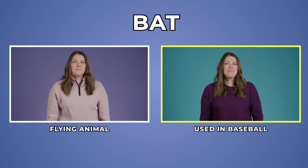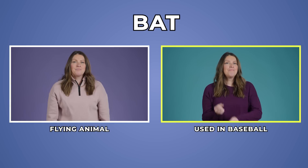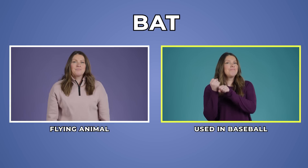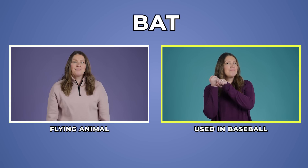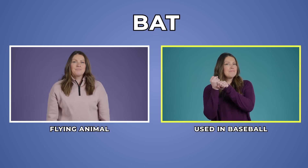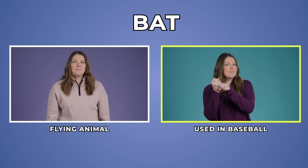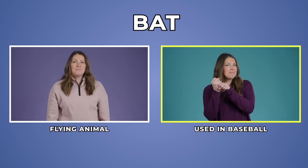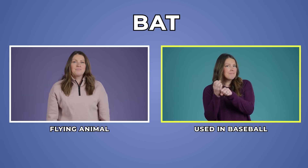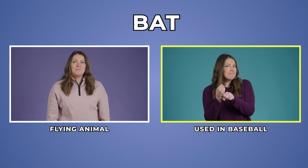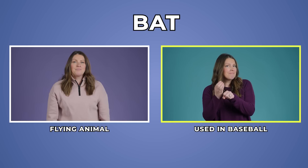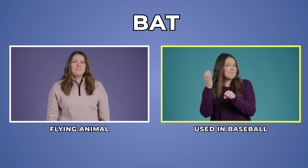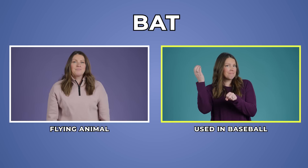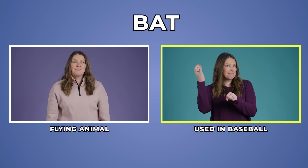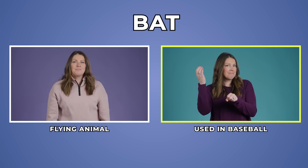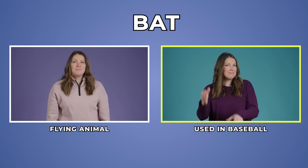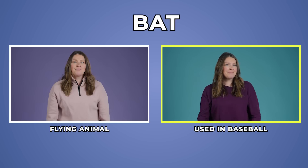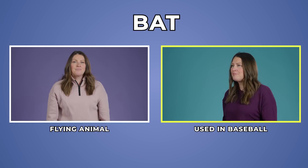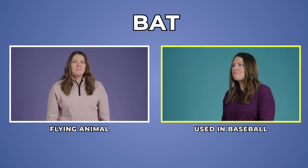Used in baseball.